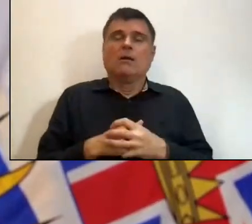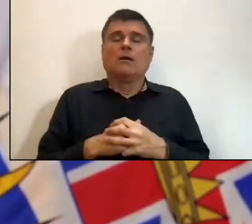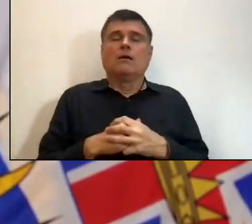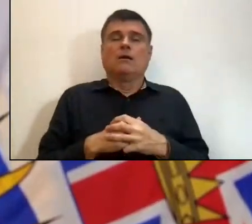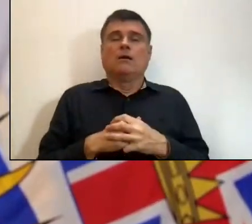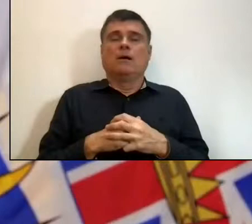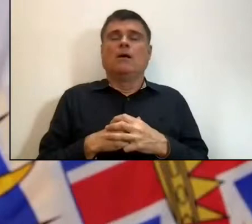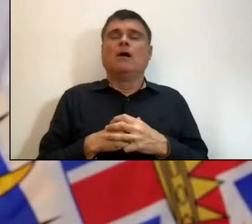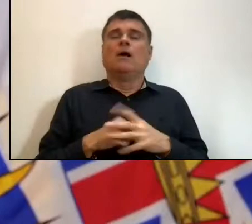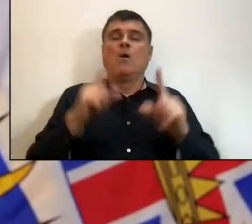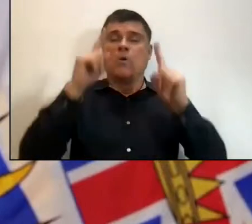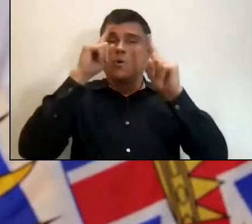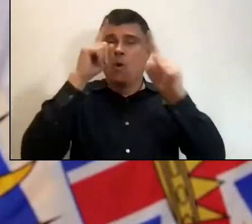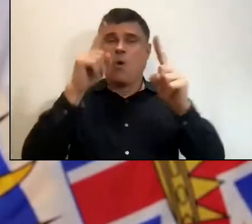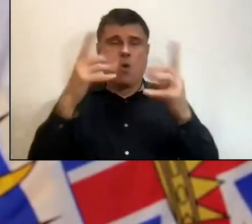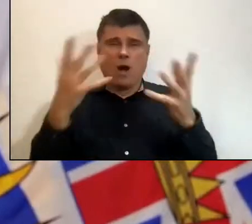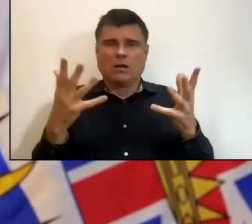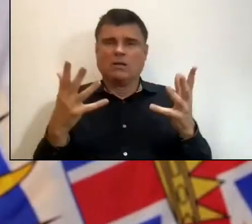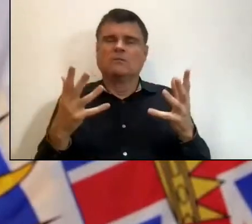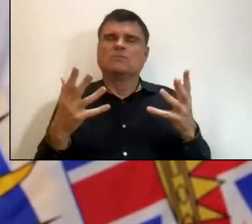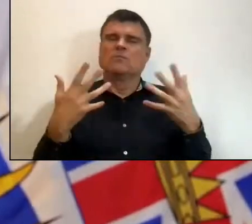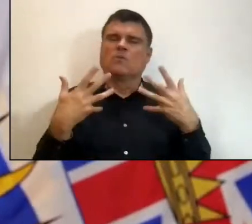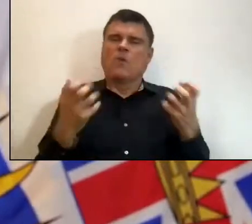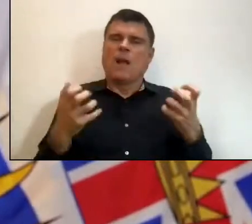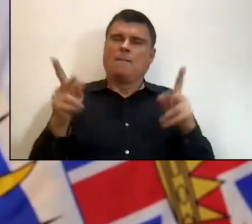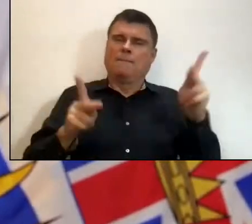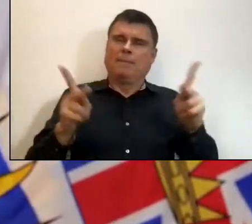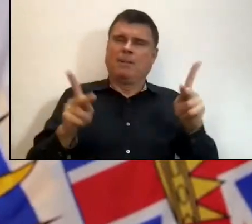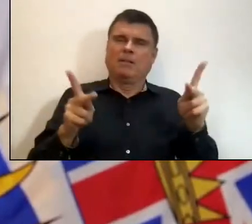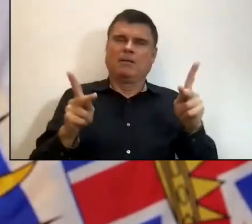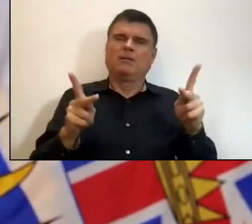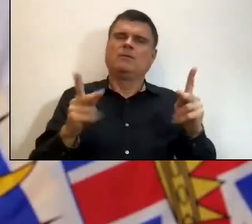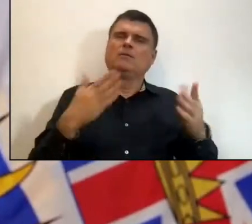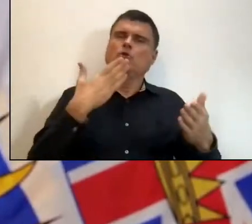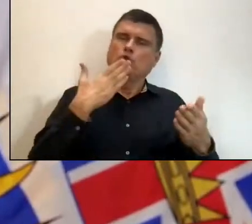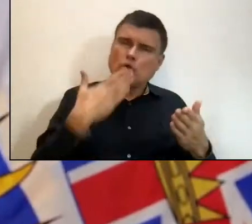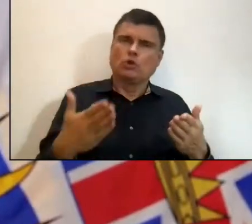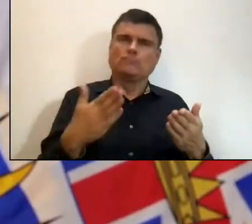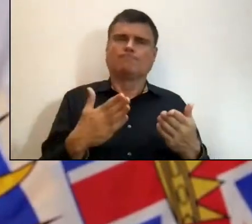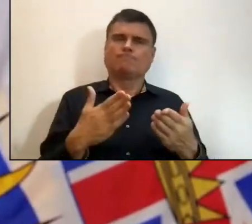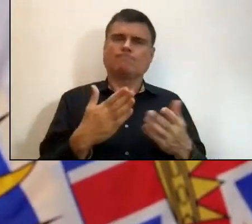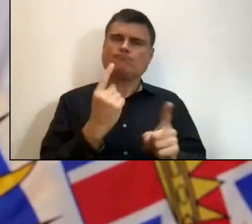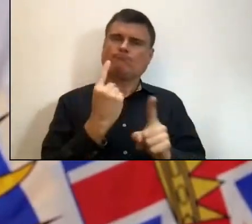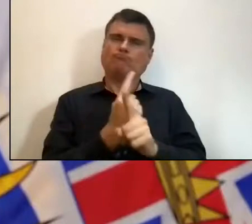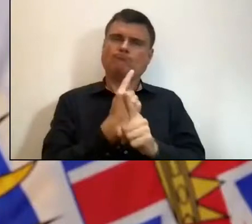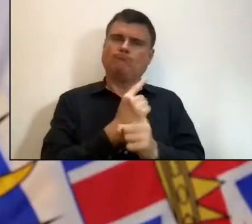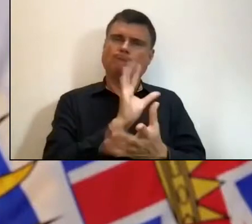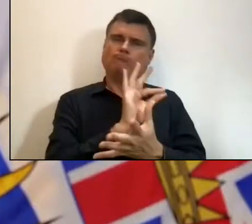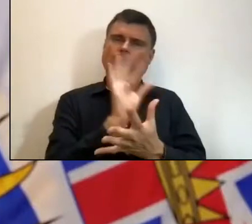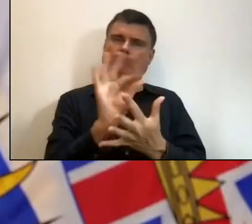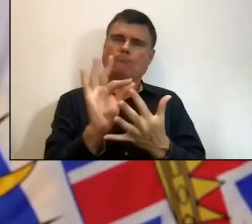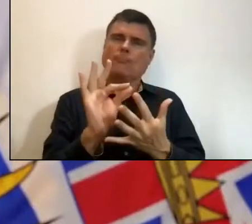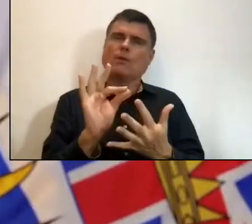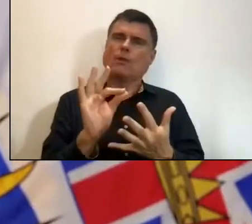we are protecting them not just for this variant but for the next variant and the next variant.